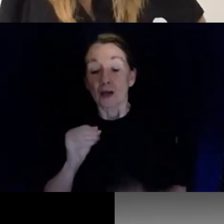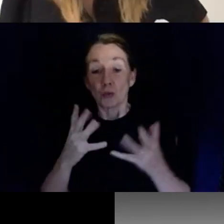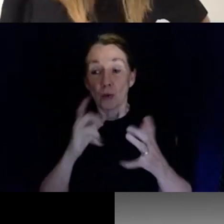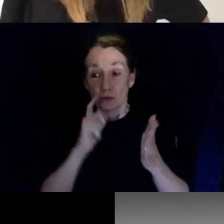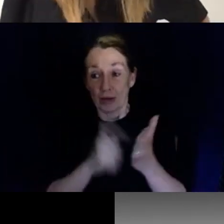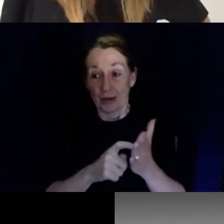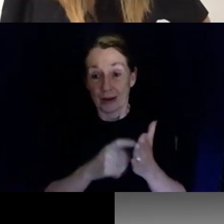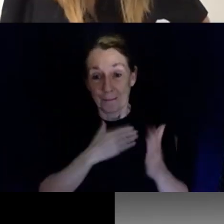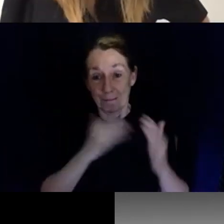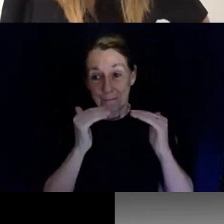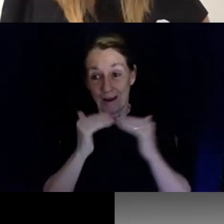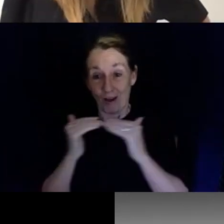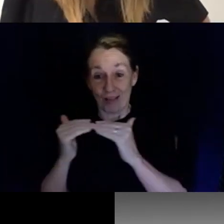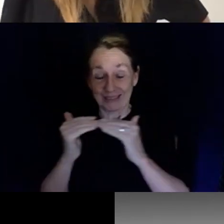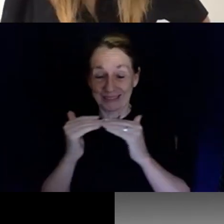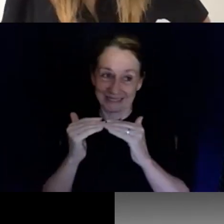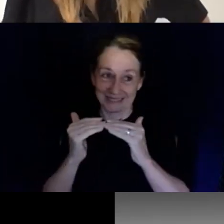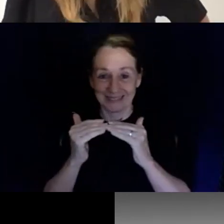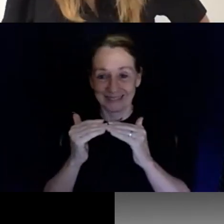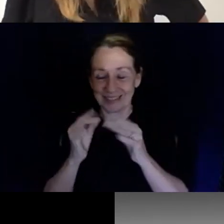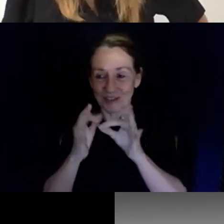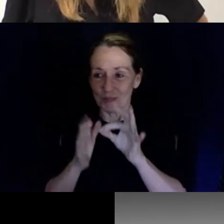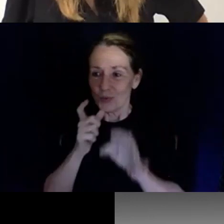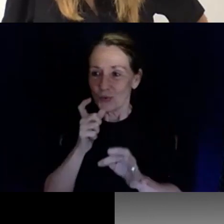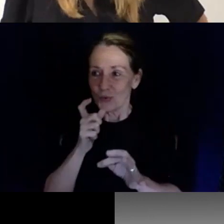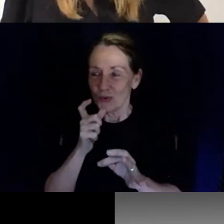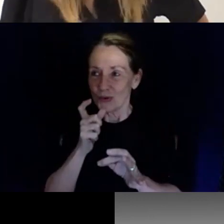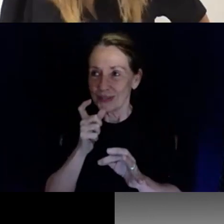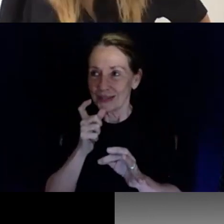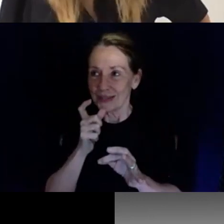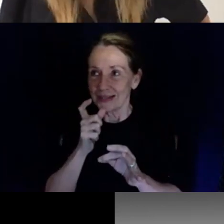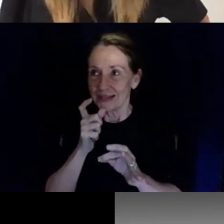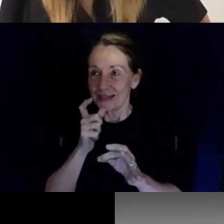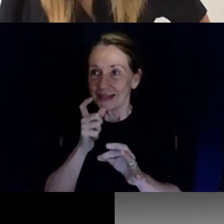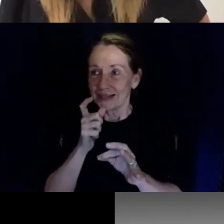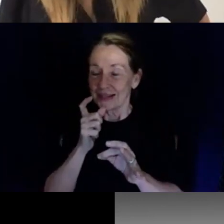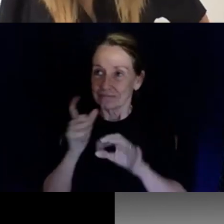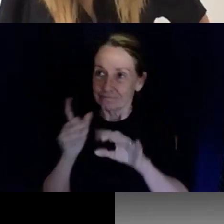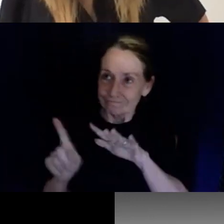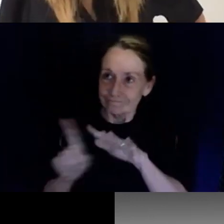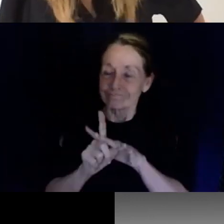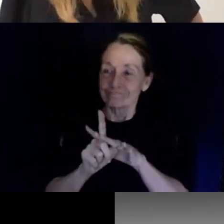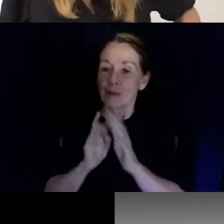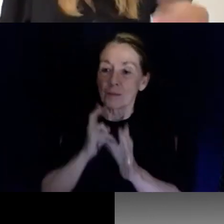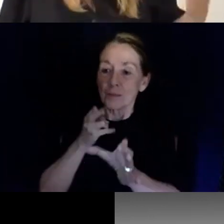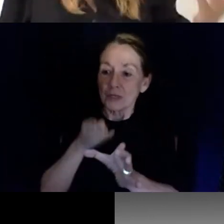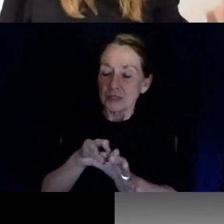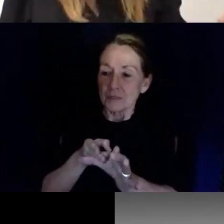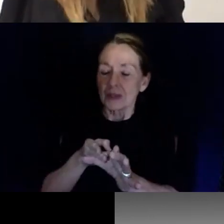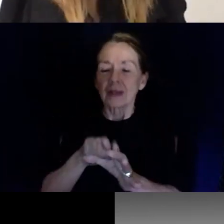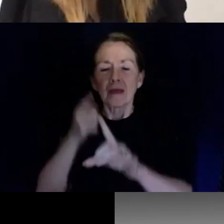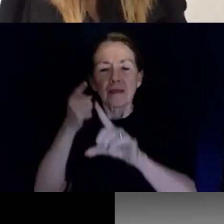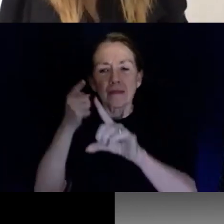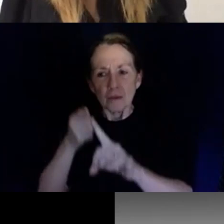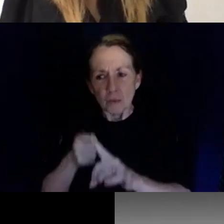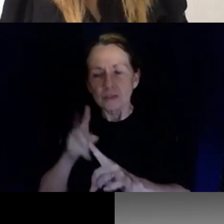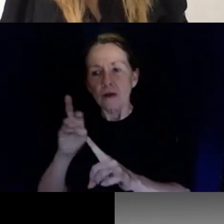AND THANK YOU, EARNEST, FOR PROVIDING THE OPPORTUNITY FOR INTERPRETERS TO BE ABLE TO COME AND SHARE THEIR CONCERNS.